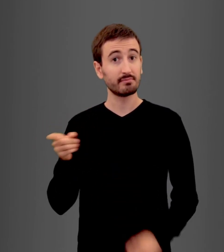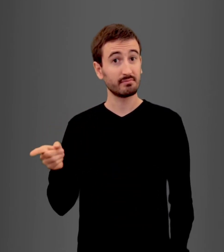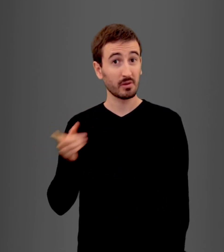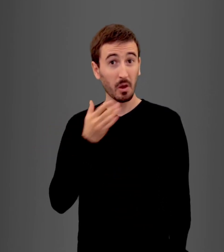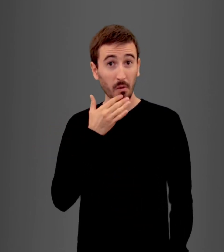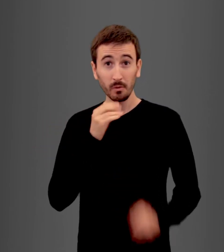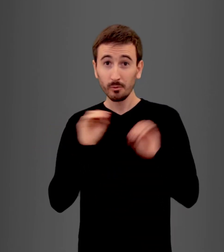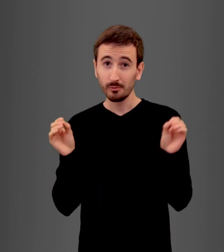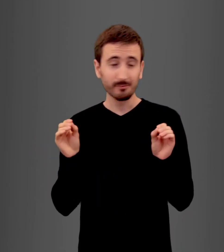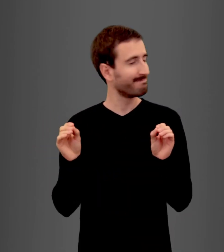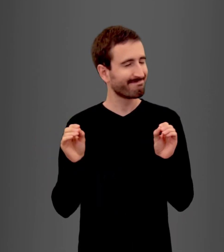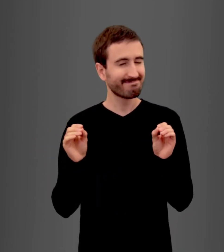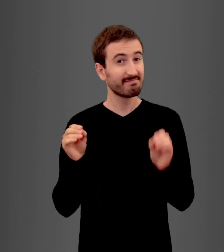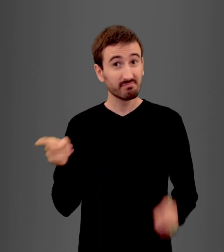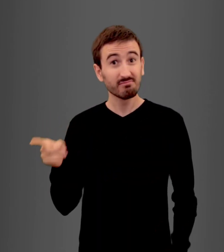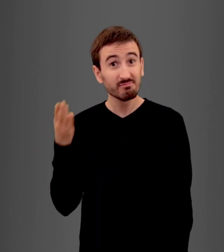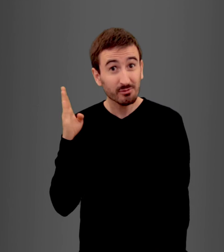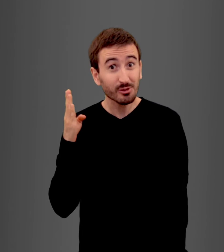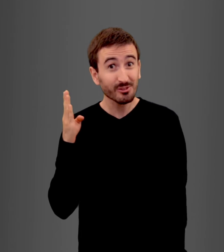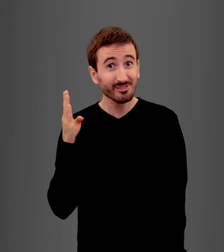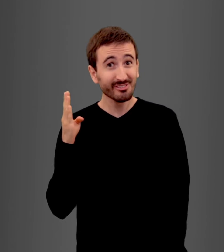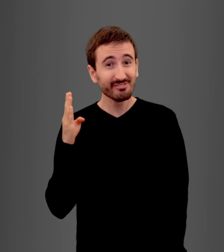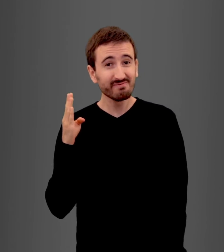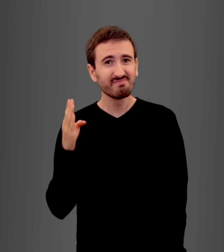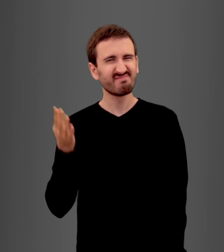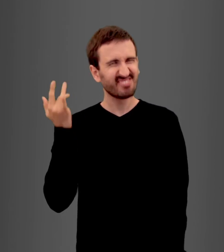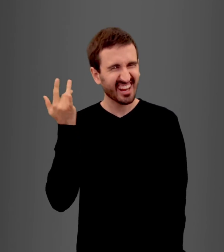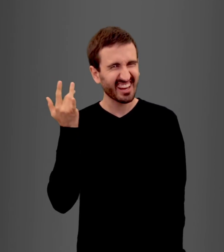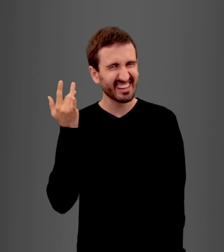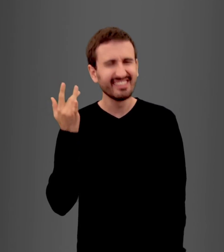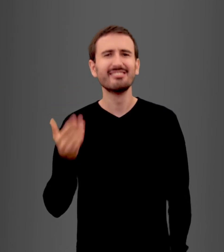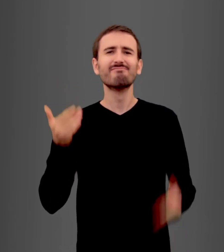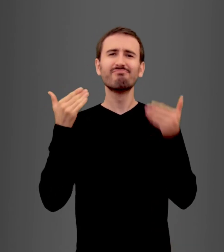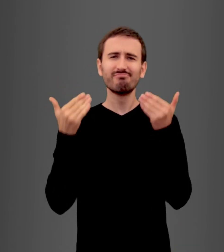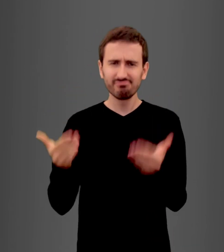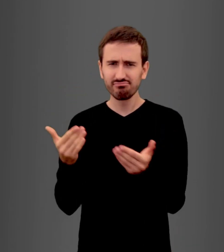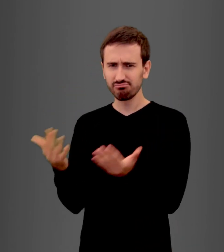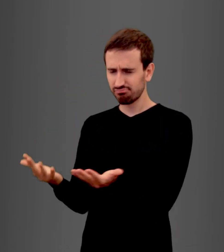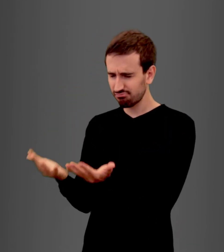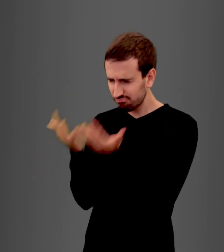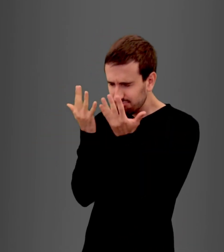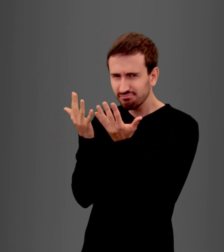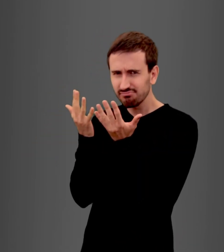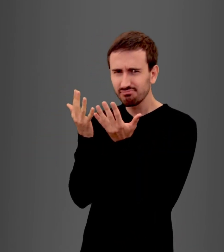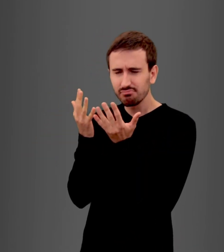Rather than being colorless, the Hope diamond is actually blue! How is that possible? Well, if we look at the Hope diamond’s lattice,